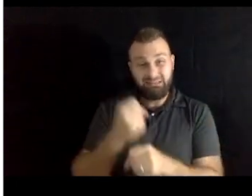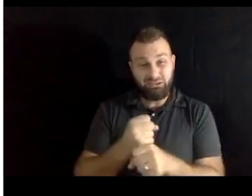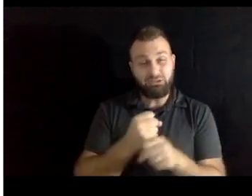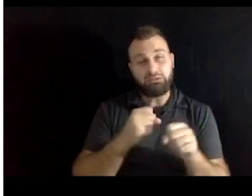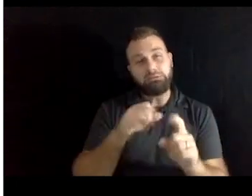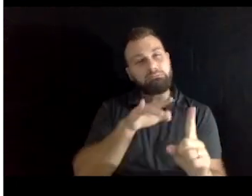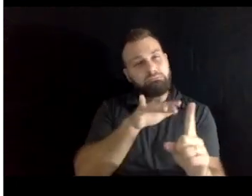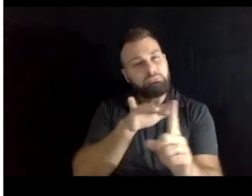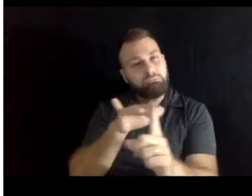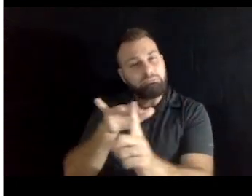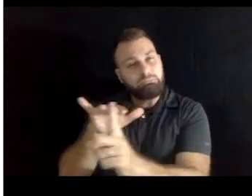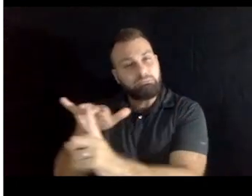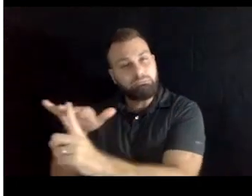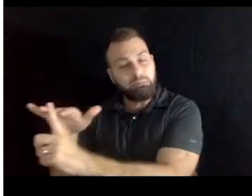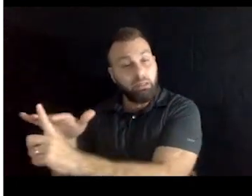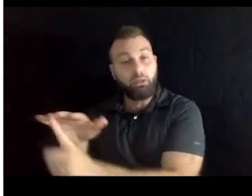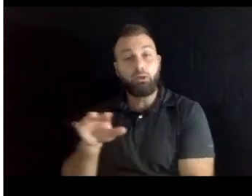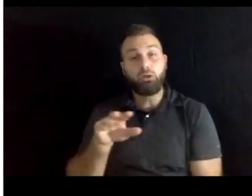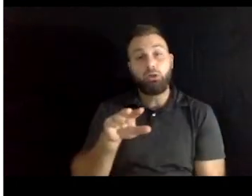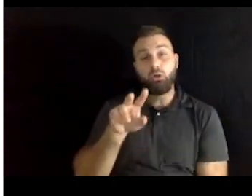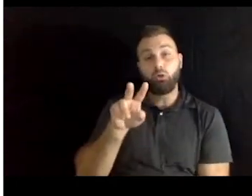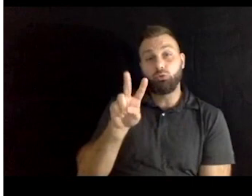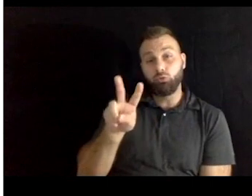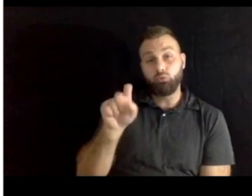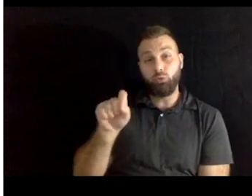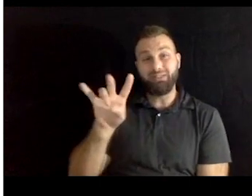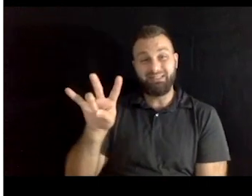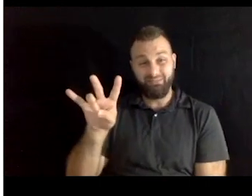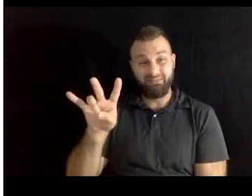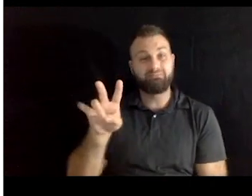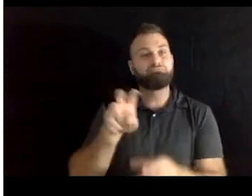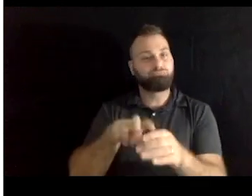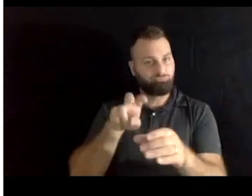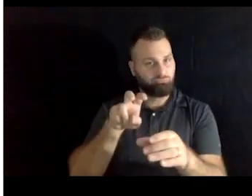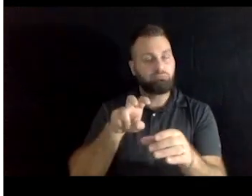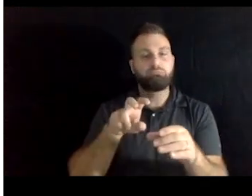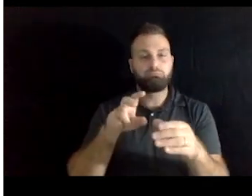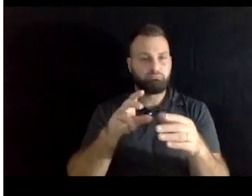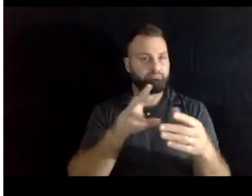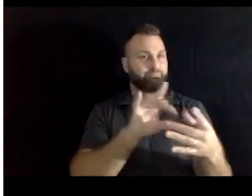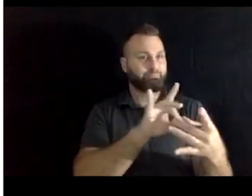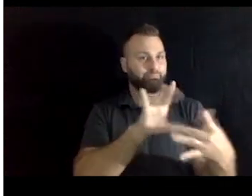seven of them had left the program due to work and remained